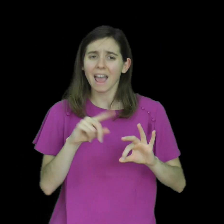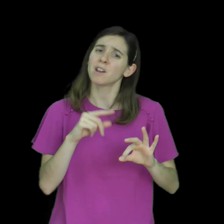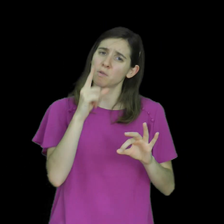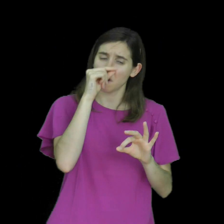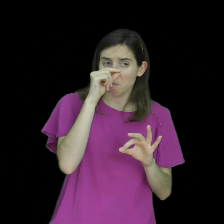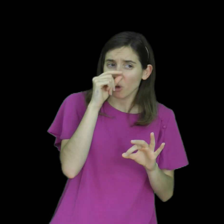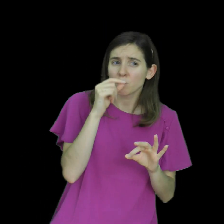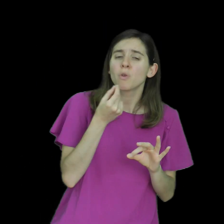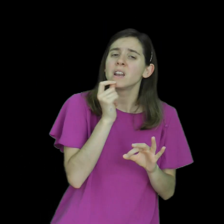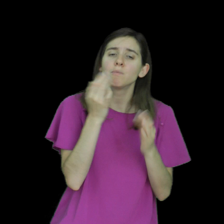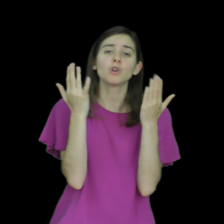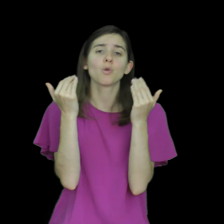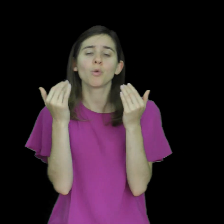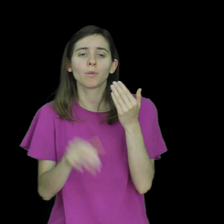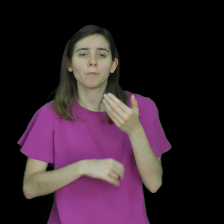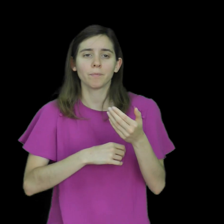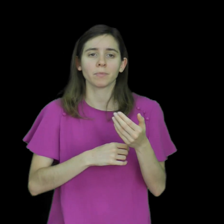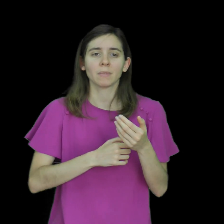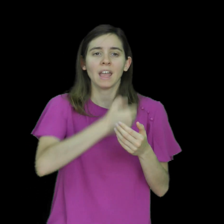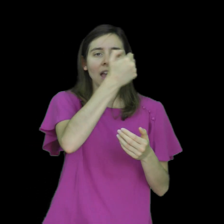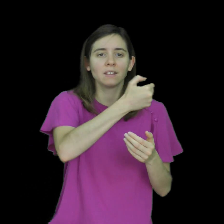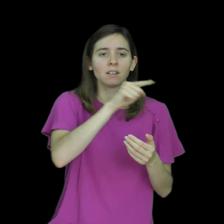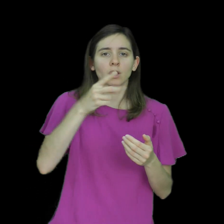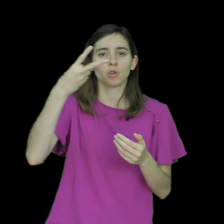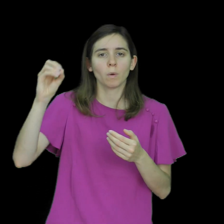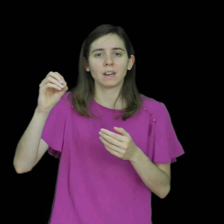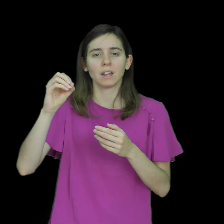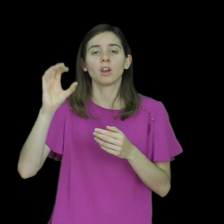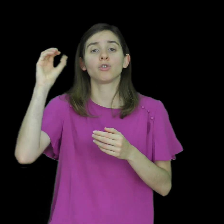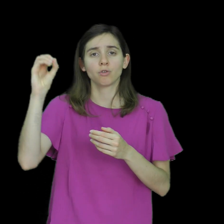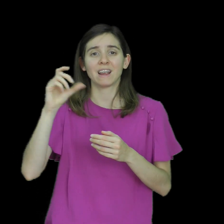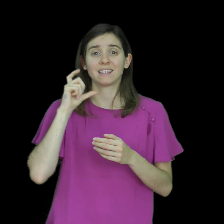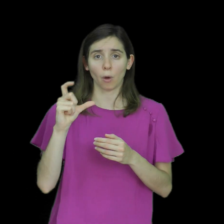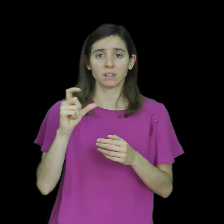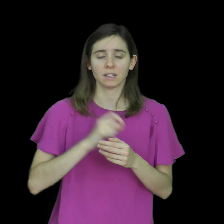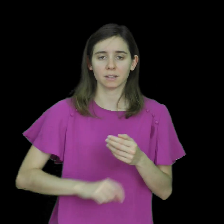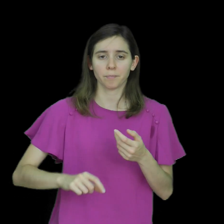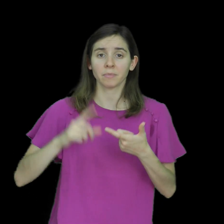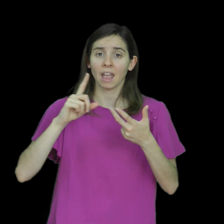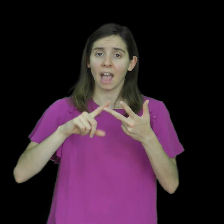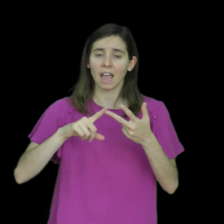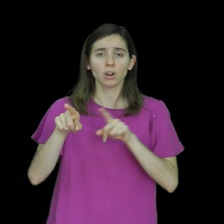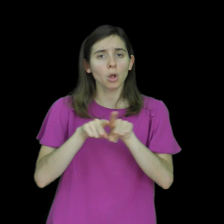little bit cool (16°-20° Celsius). 8. Learn to Manage Stress.